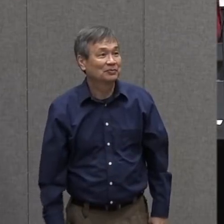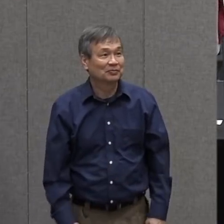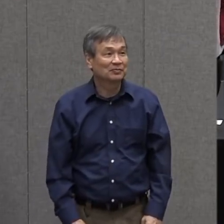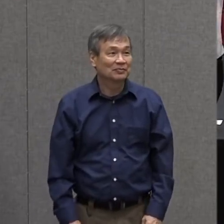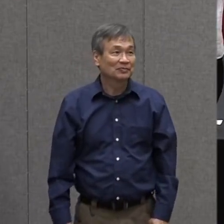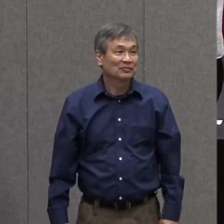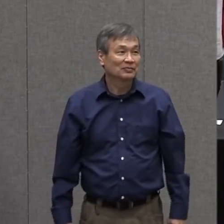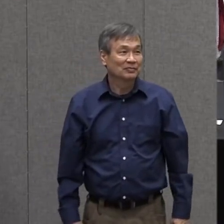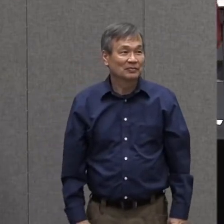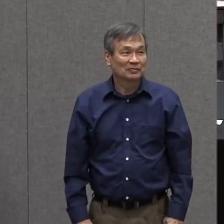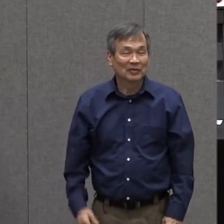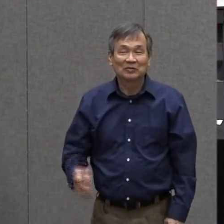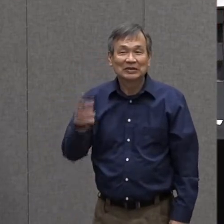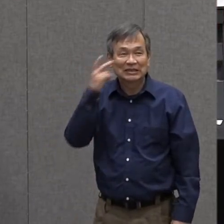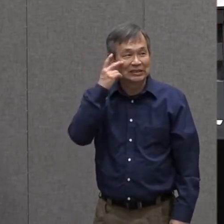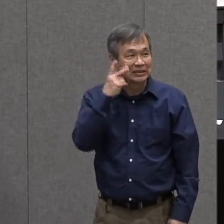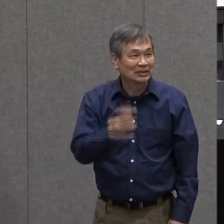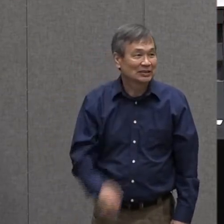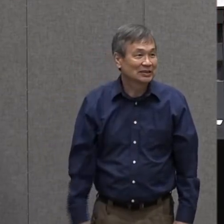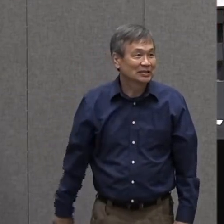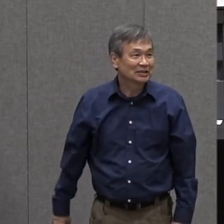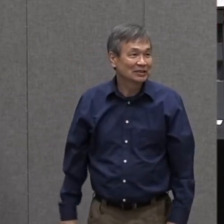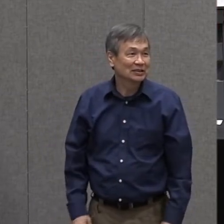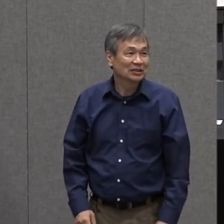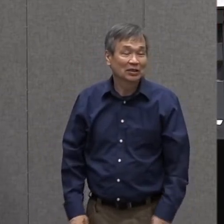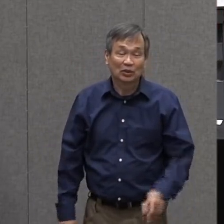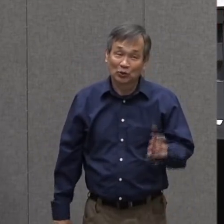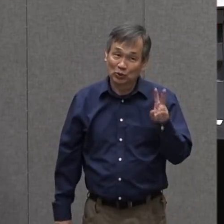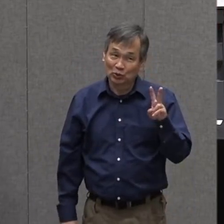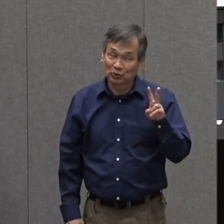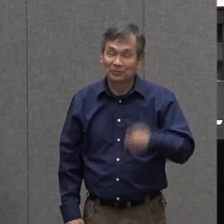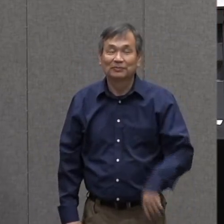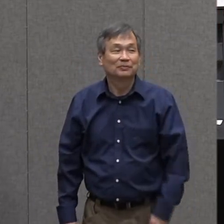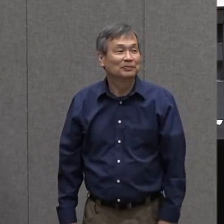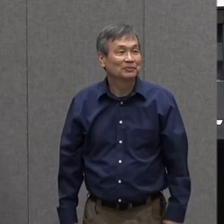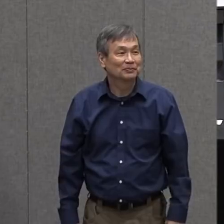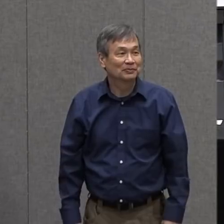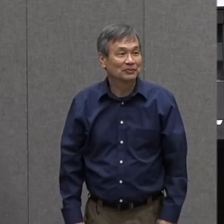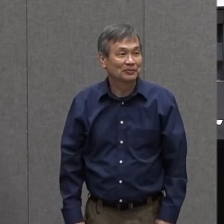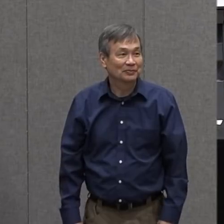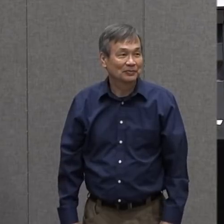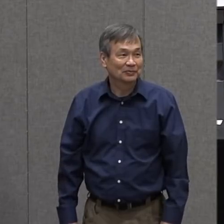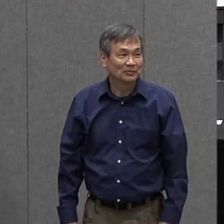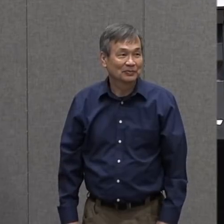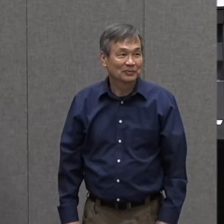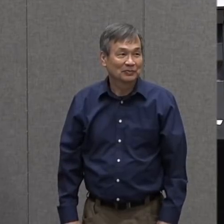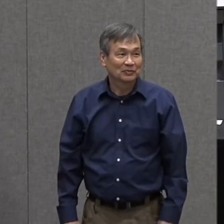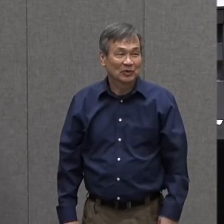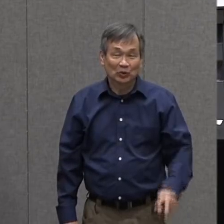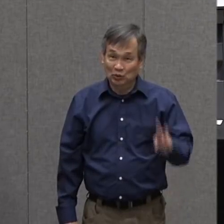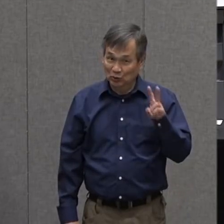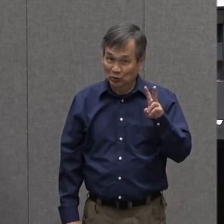Yep, you're right I'll get a one. I gotta two. You wanna keep going? I got a two so I have four.